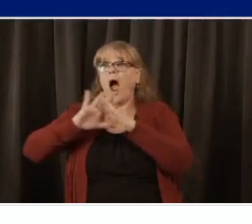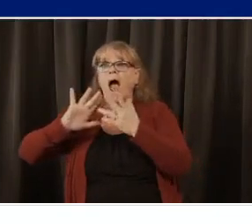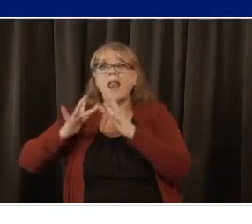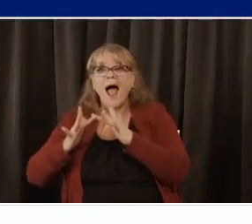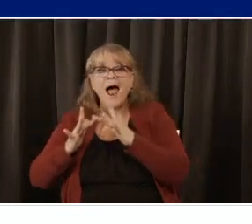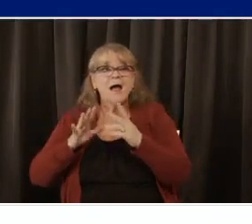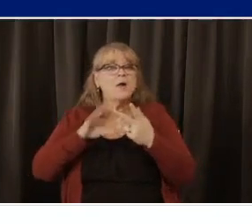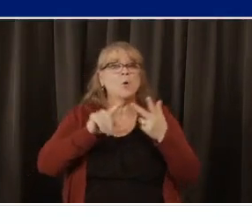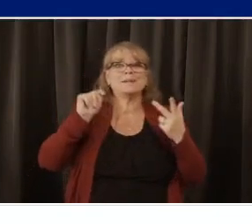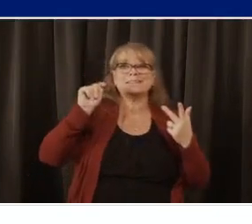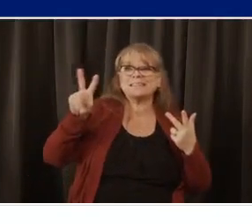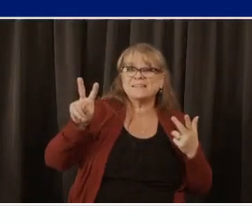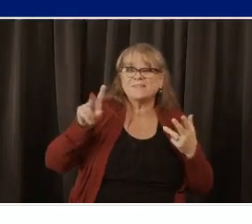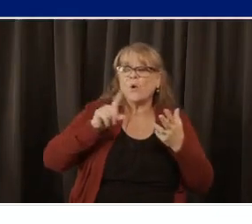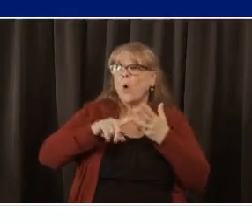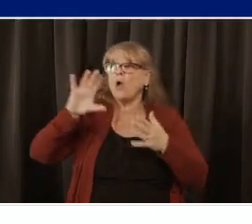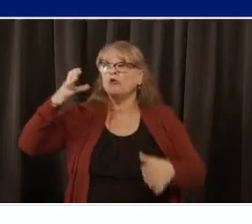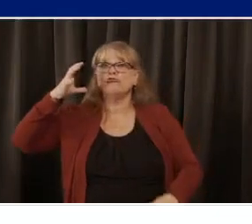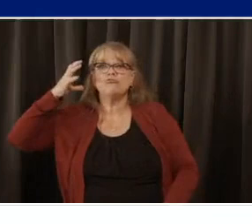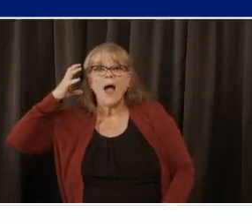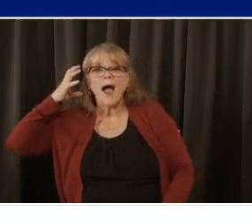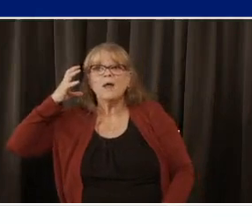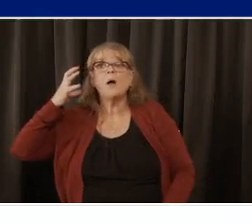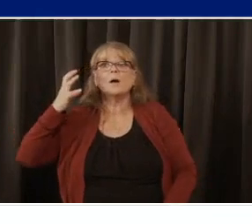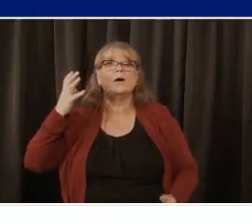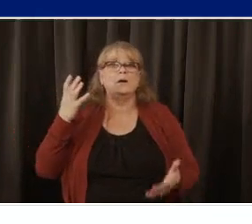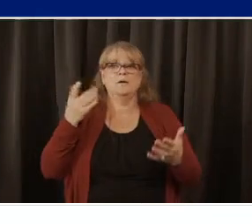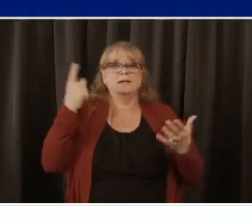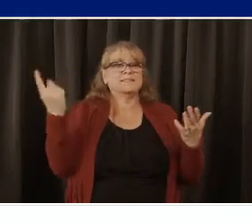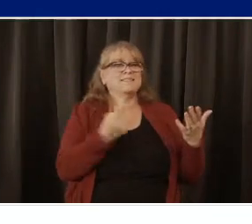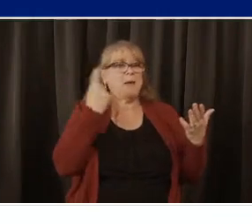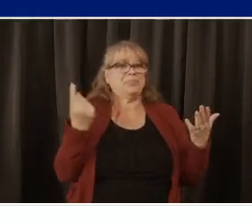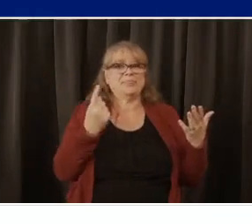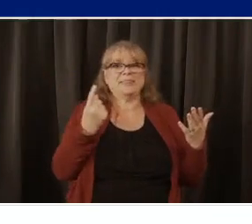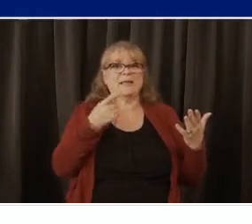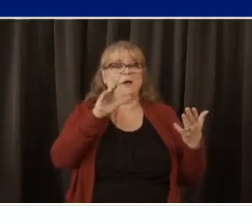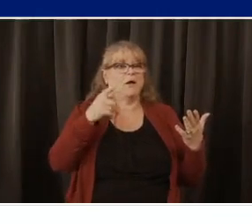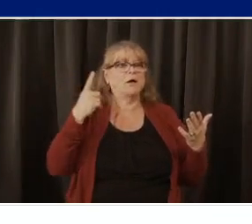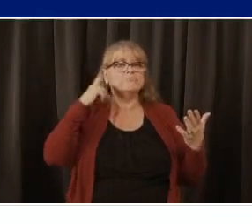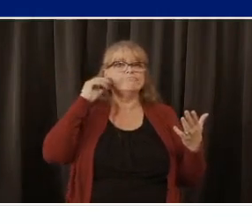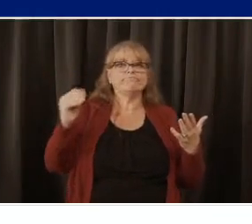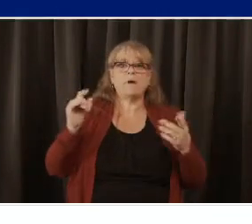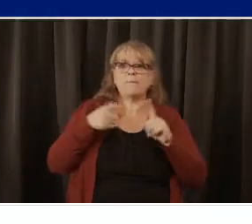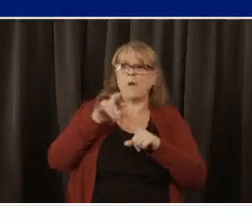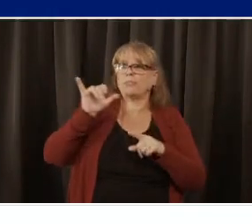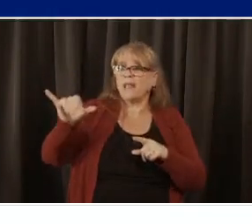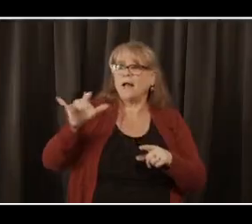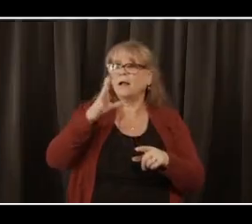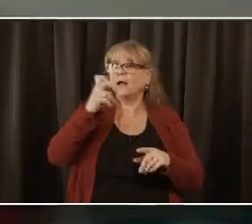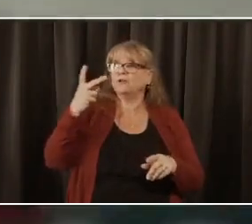He has been shooting the one going on throughout the pandemic, and she just got her COVID-19 vaccine.